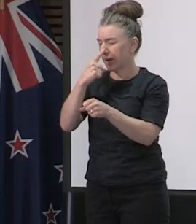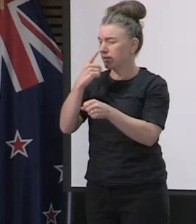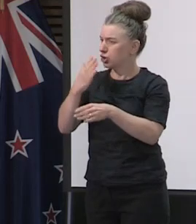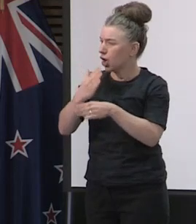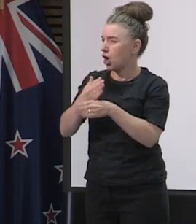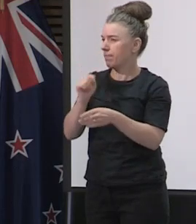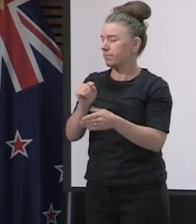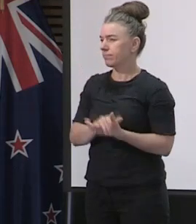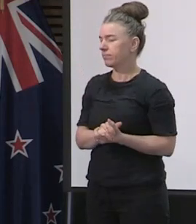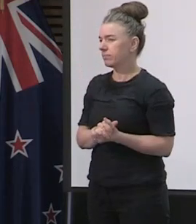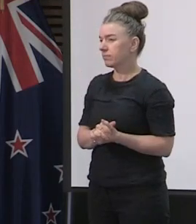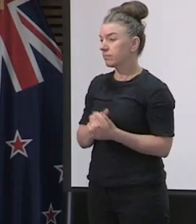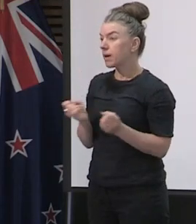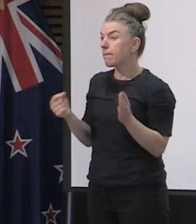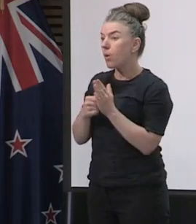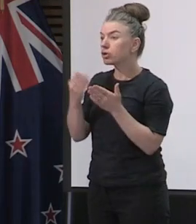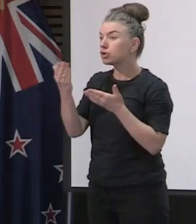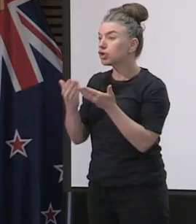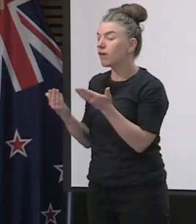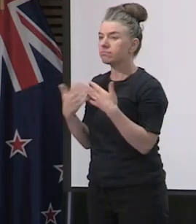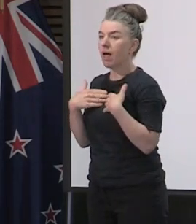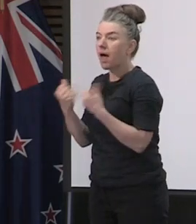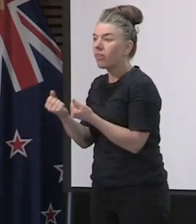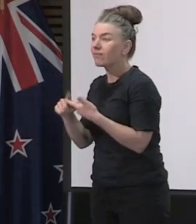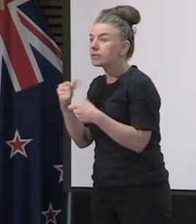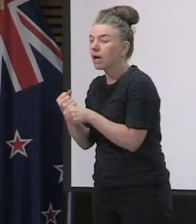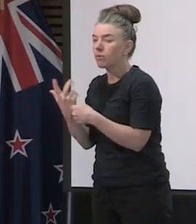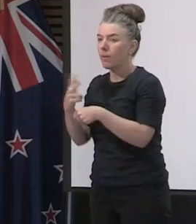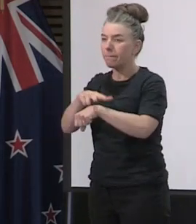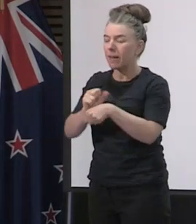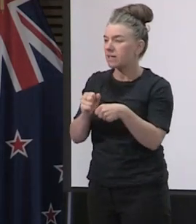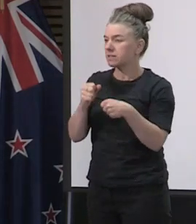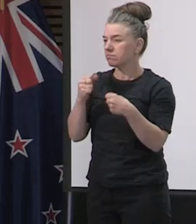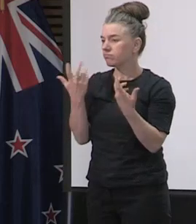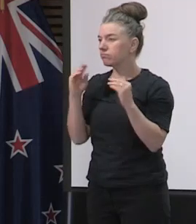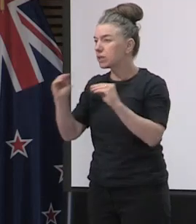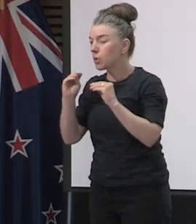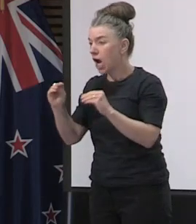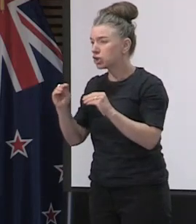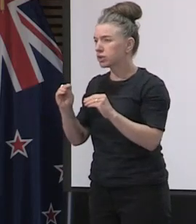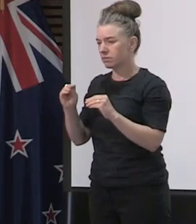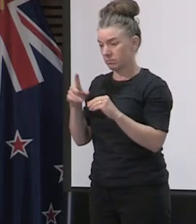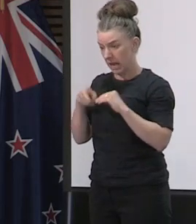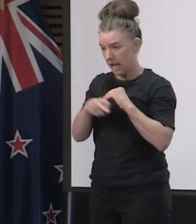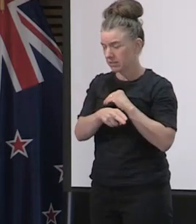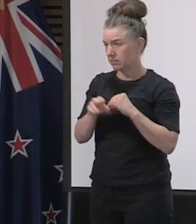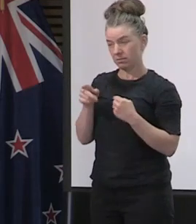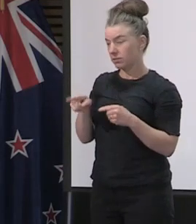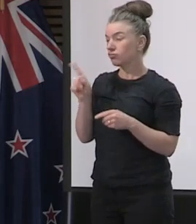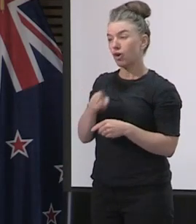goal of jobs. But the notion that at this time of need we would make cuts to the essential services so many New